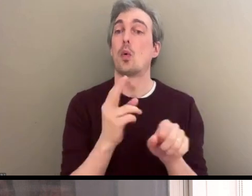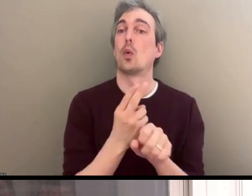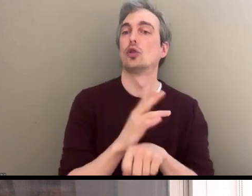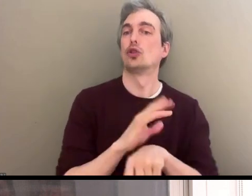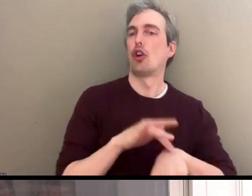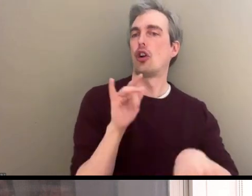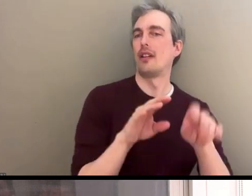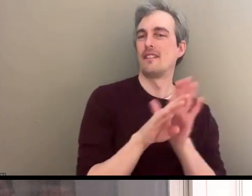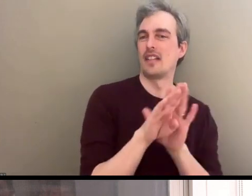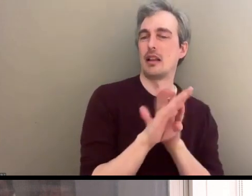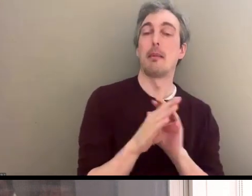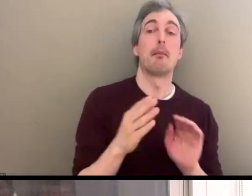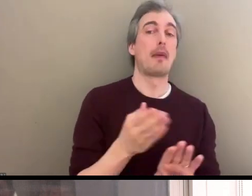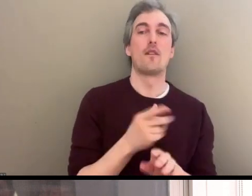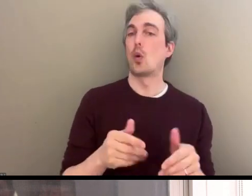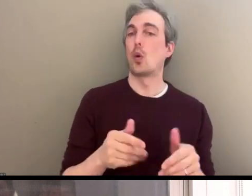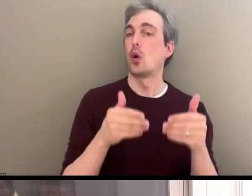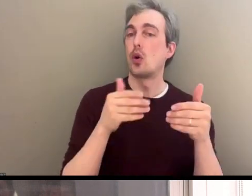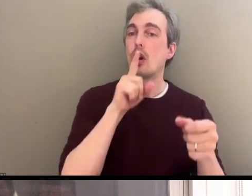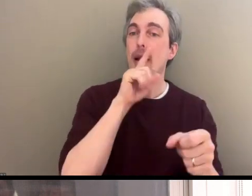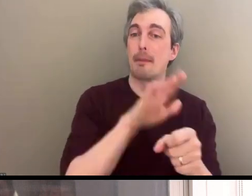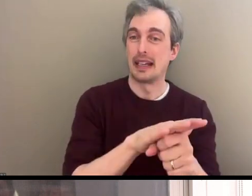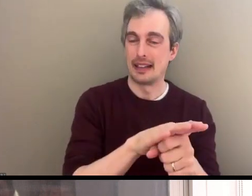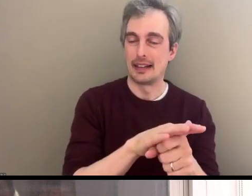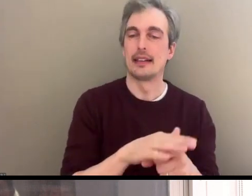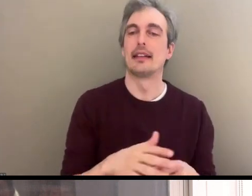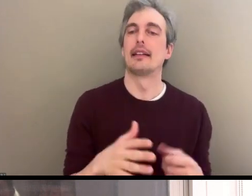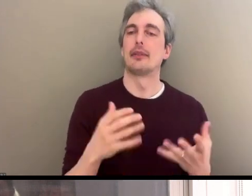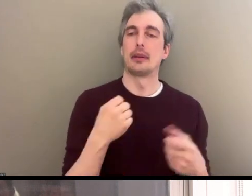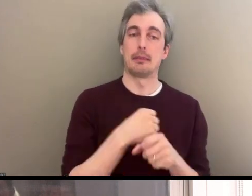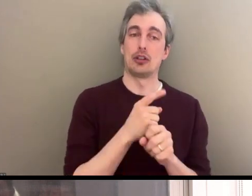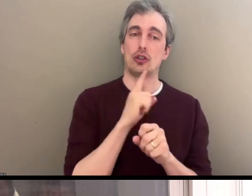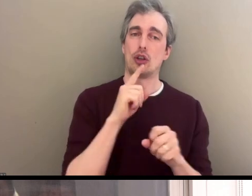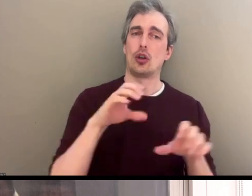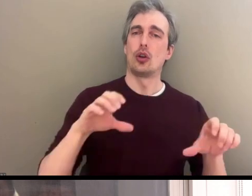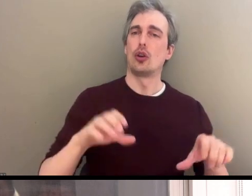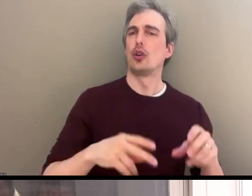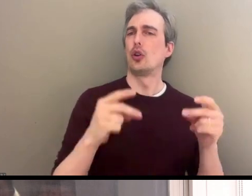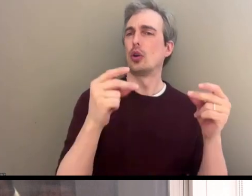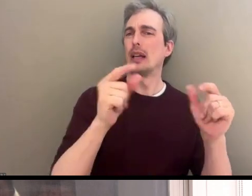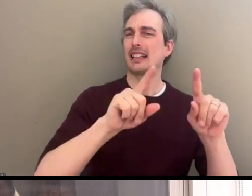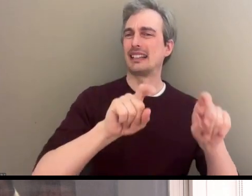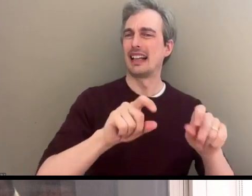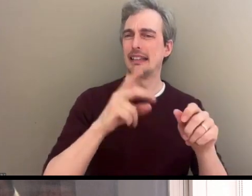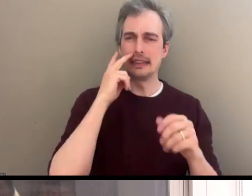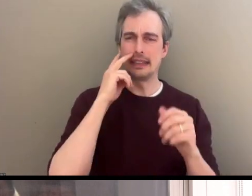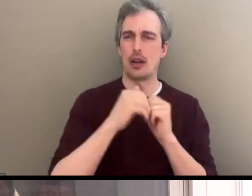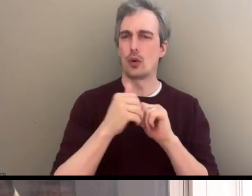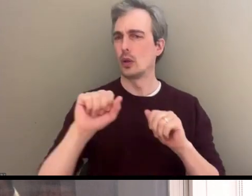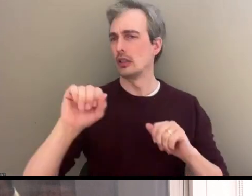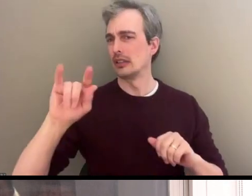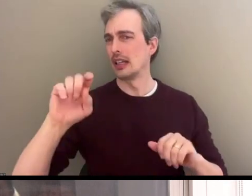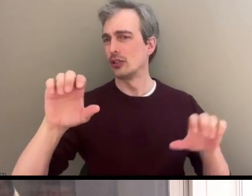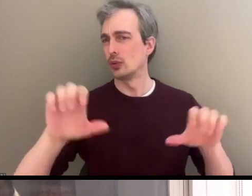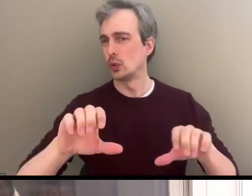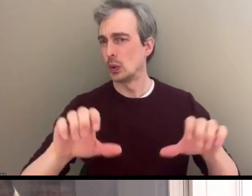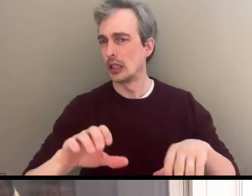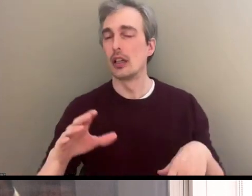Again, you just want to, you want a quick test to see where your site lies. You perhaps might use it as a QA for code reviews.